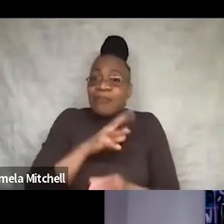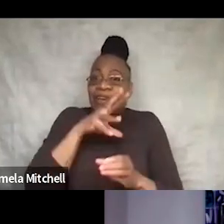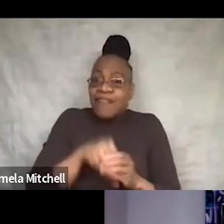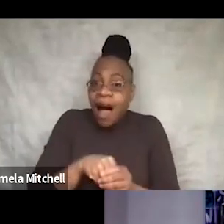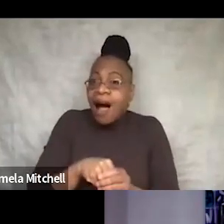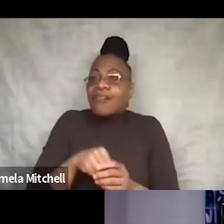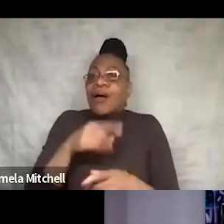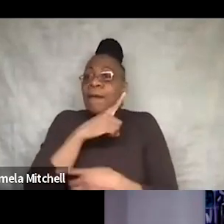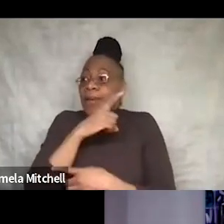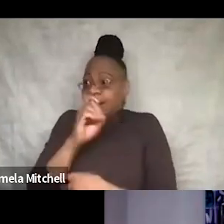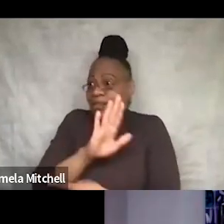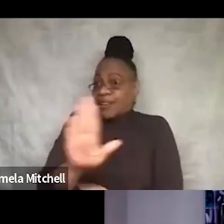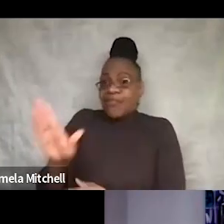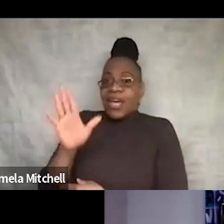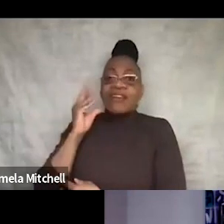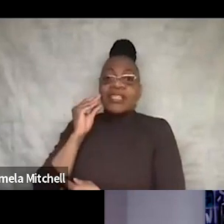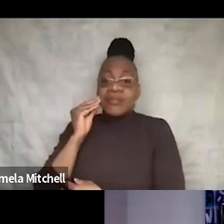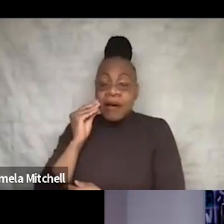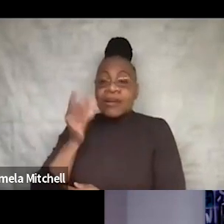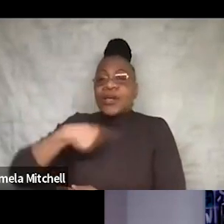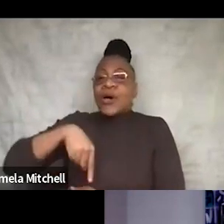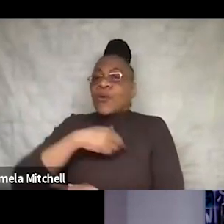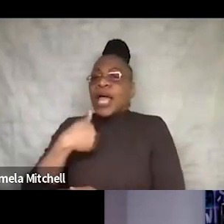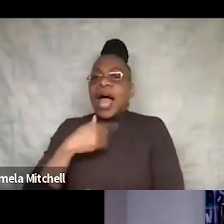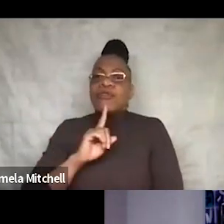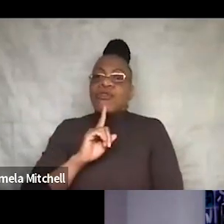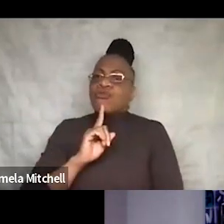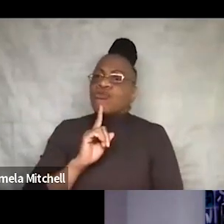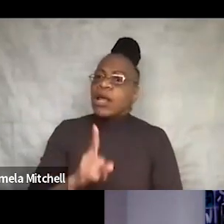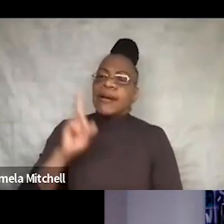you really end up with an amazing asset and an employee.